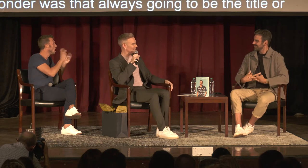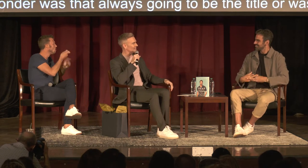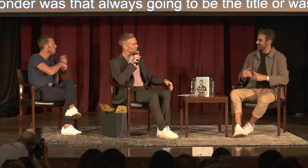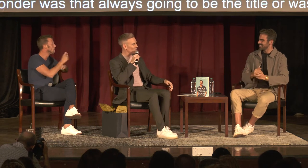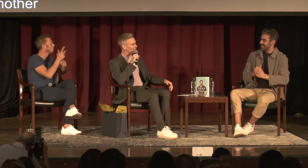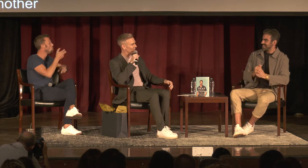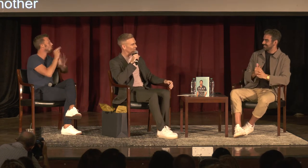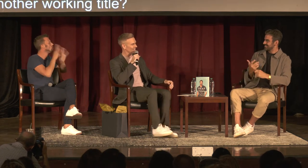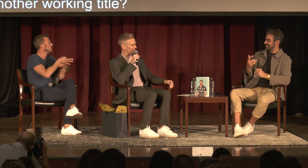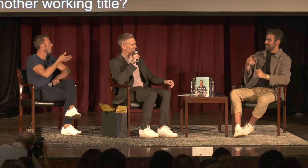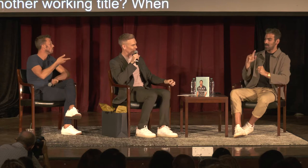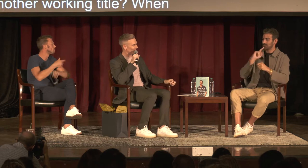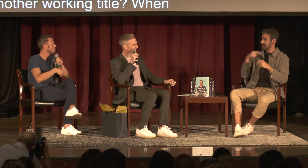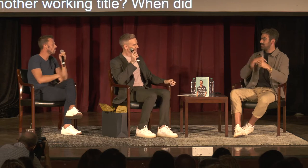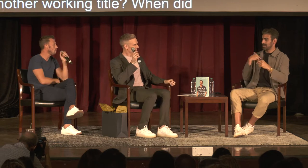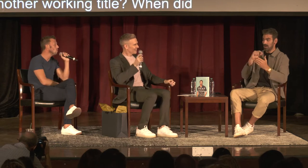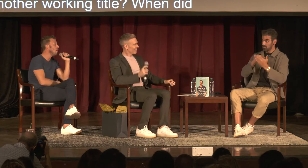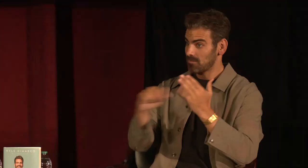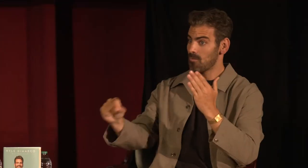When did 'Utopia' come into the picture?